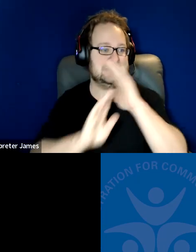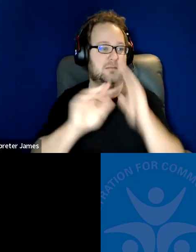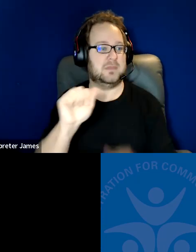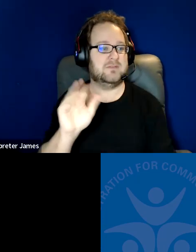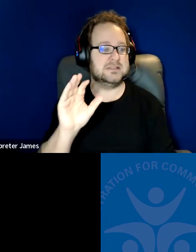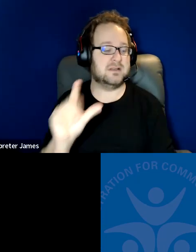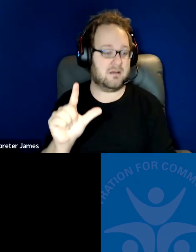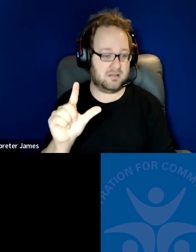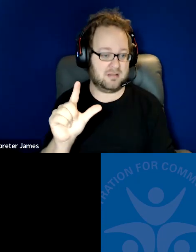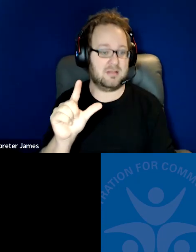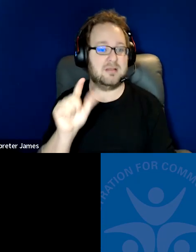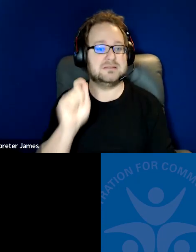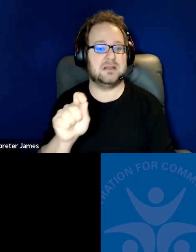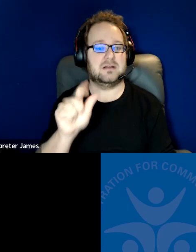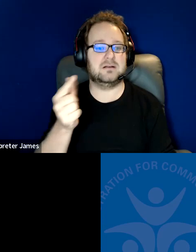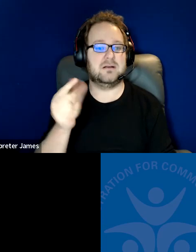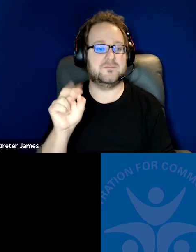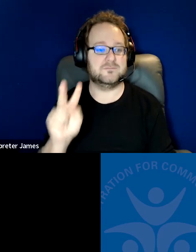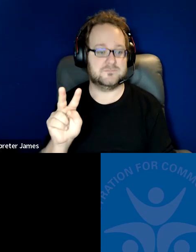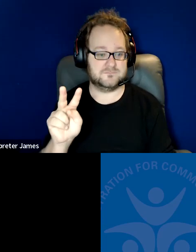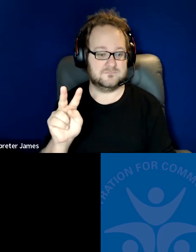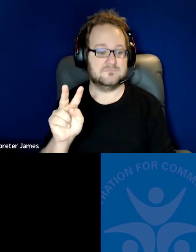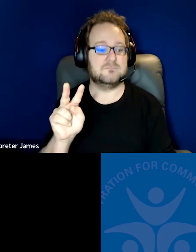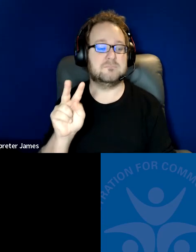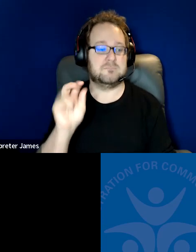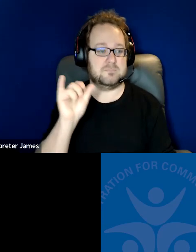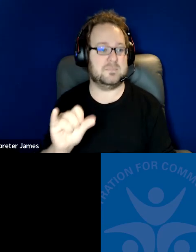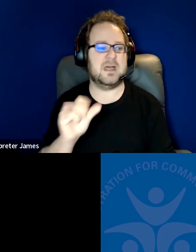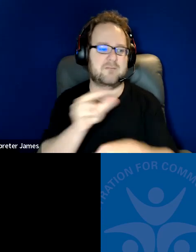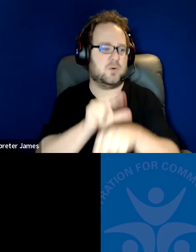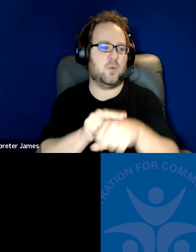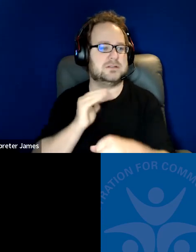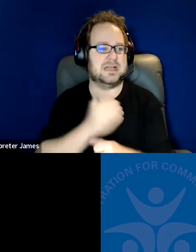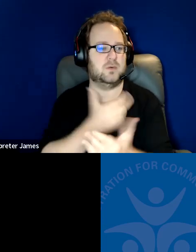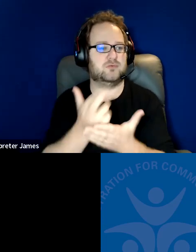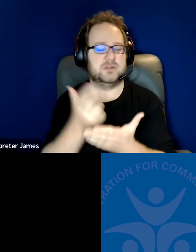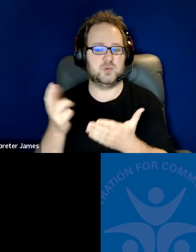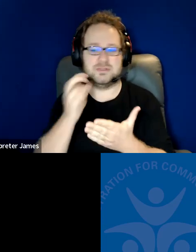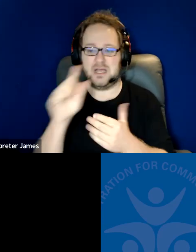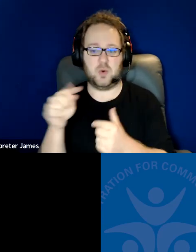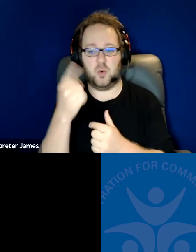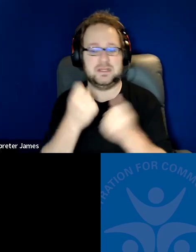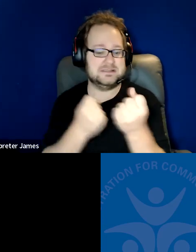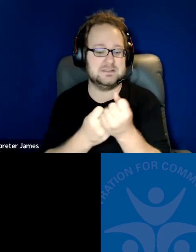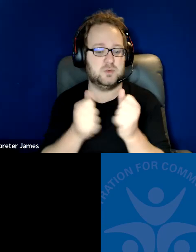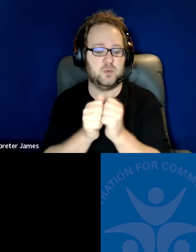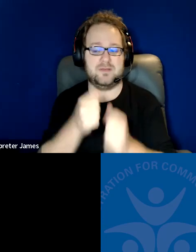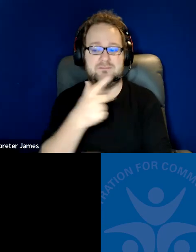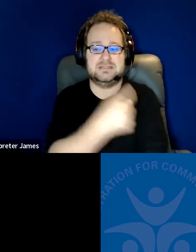And of course, these resources not only assist with vaccines, but can help connect you with